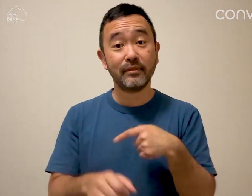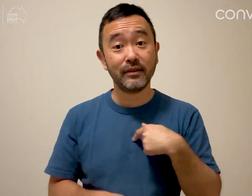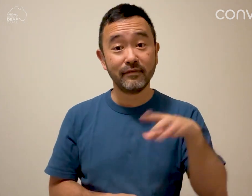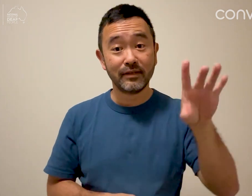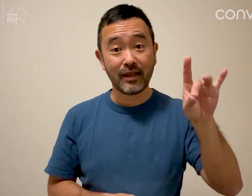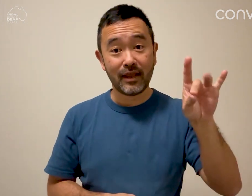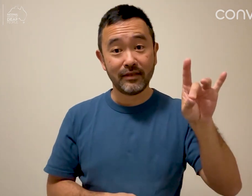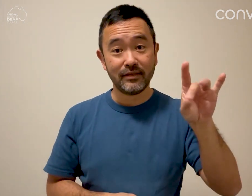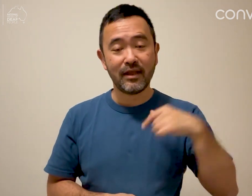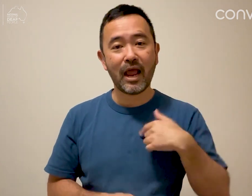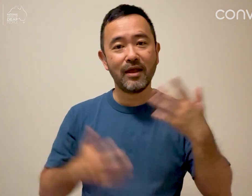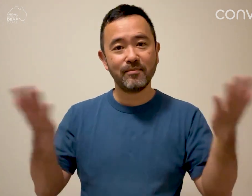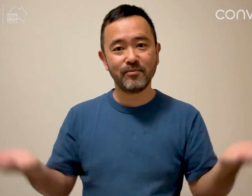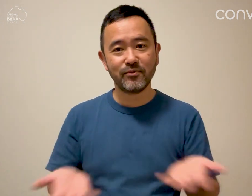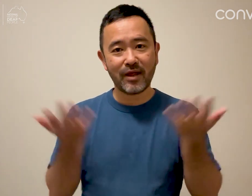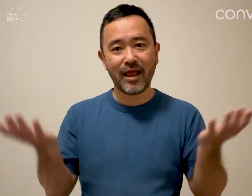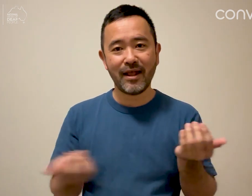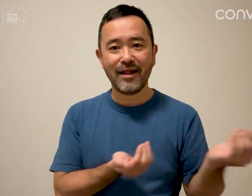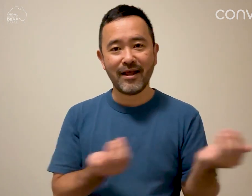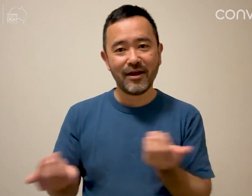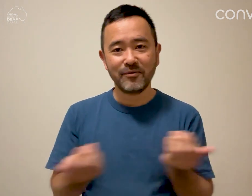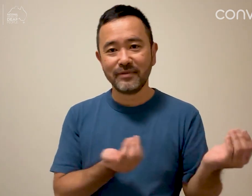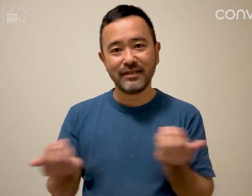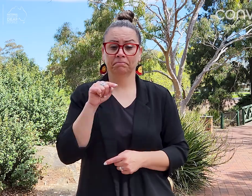I’m gay and I play rugby.